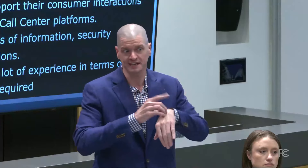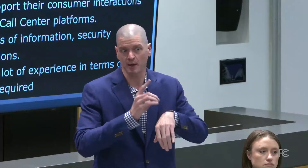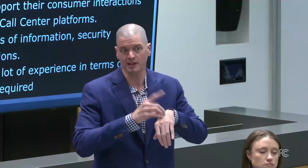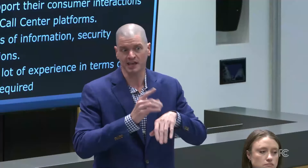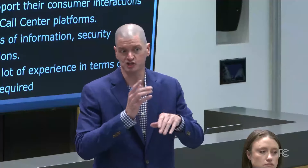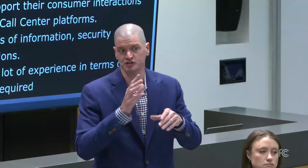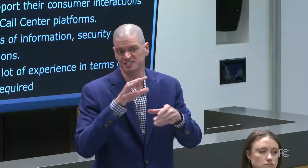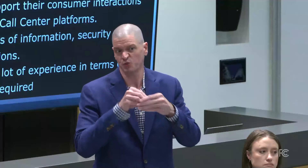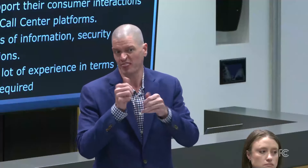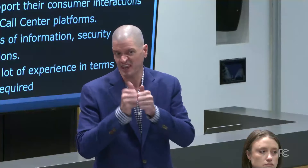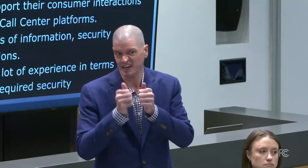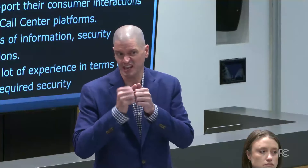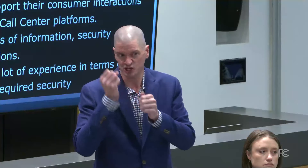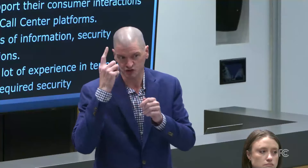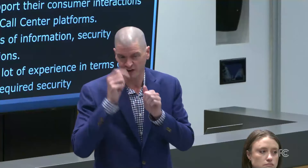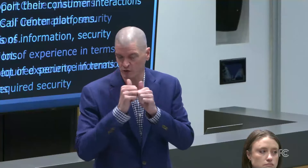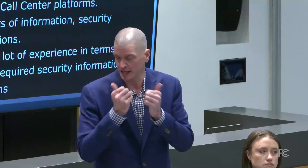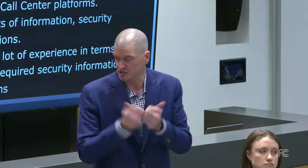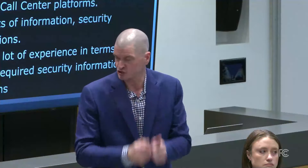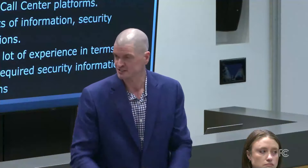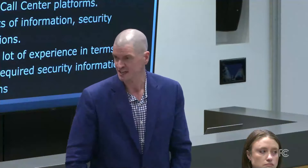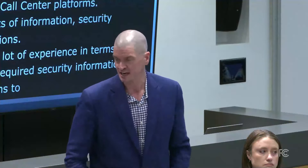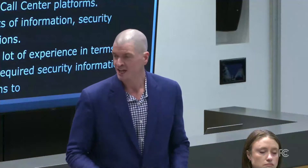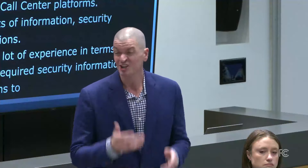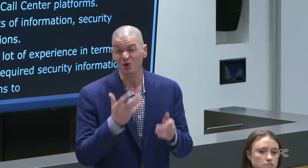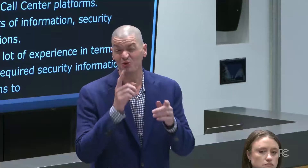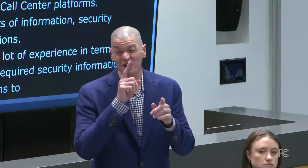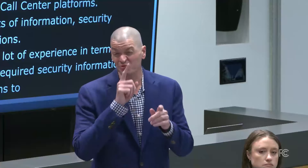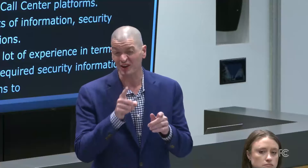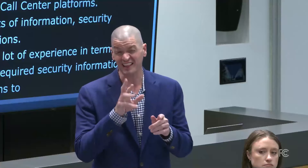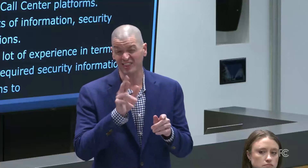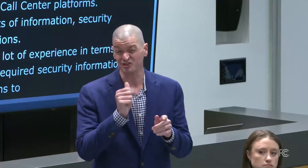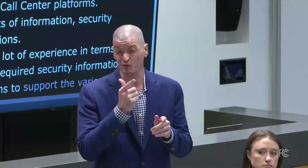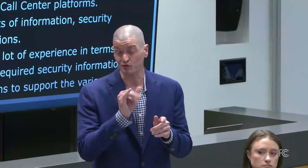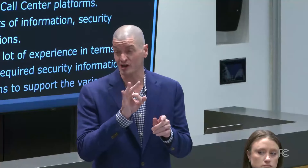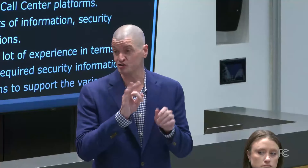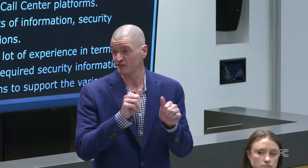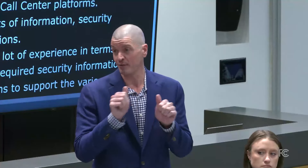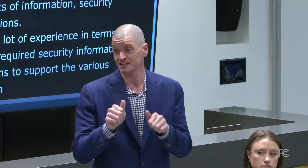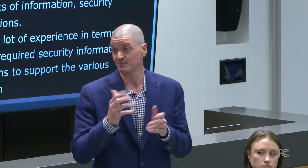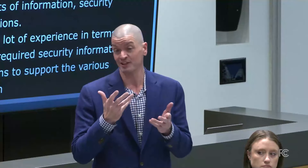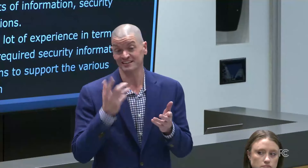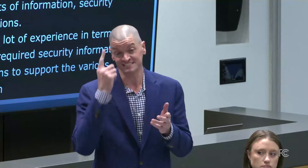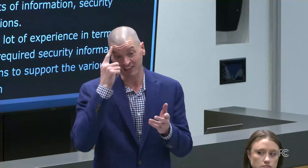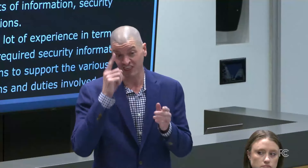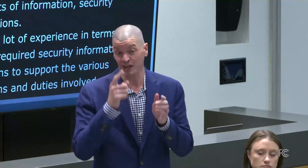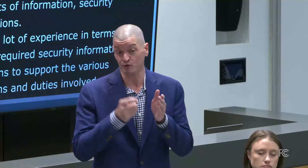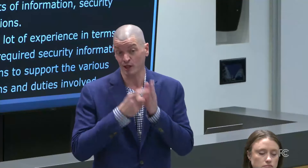IN TERMS OF OBTAINING REQUIRED SECURITY INFORMATION AND CERTIFICATIONS TO SUPPORT